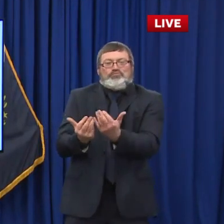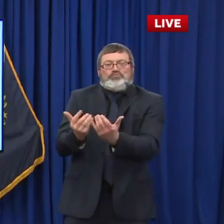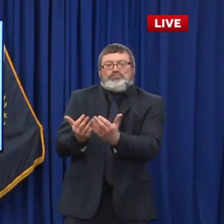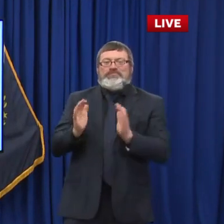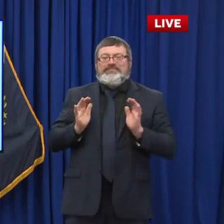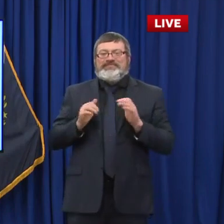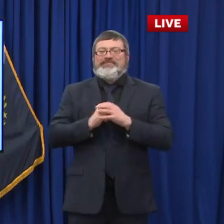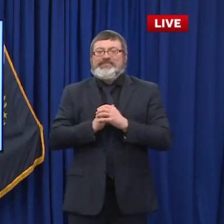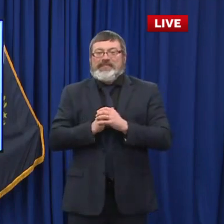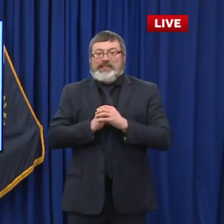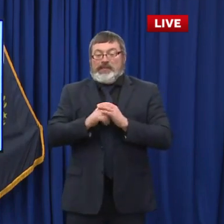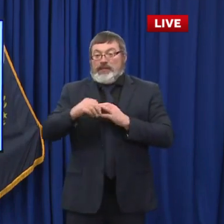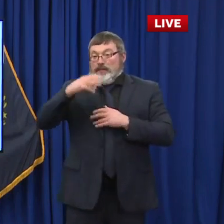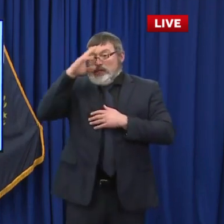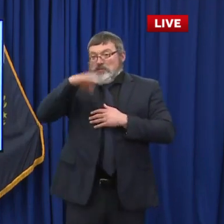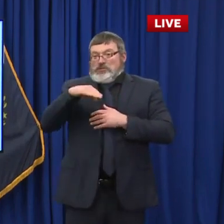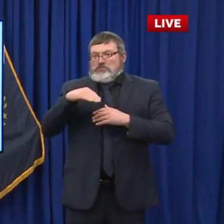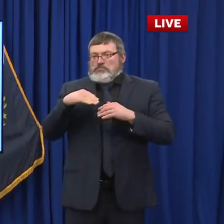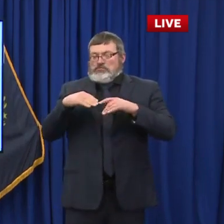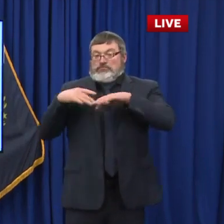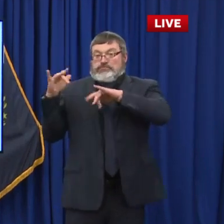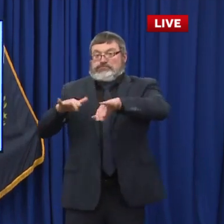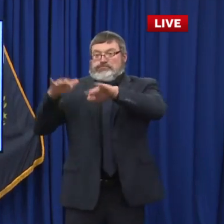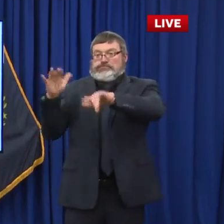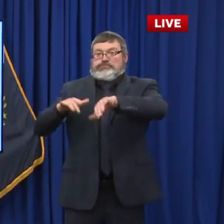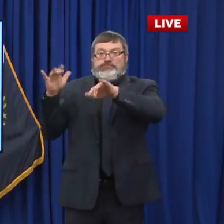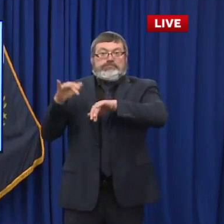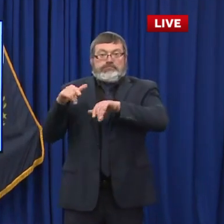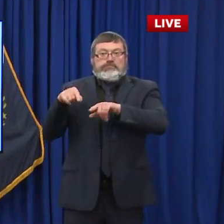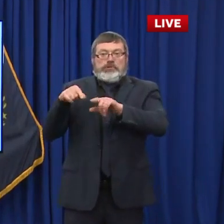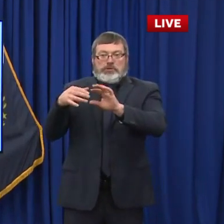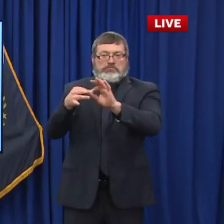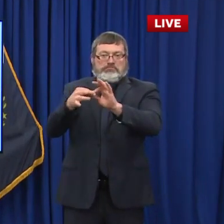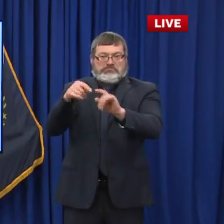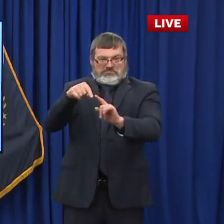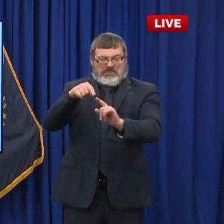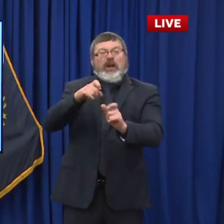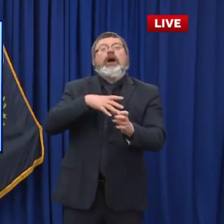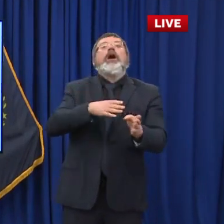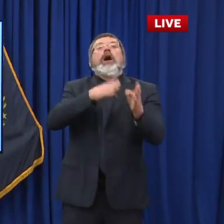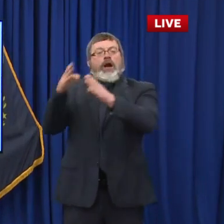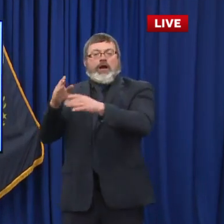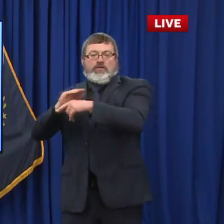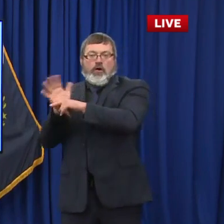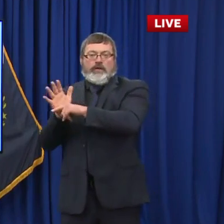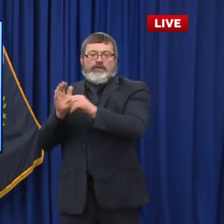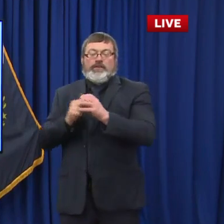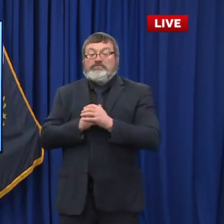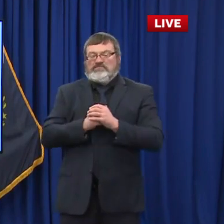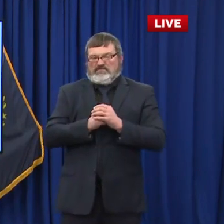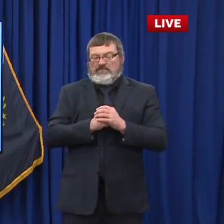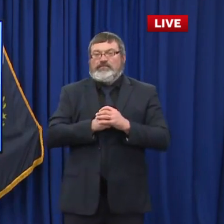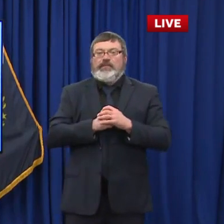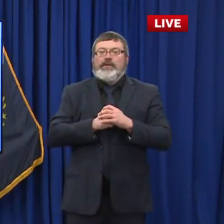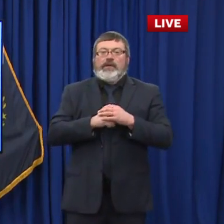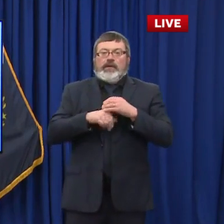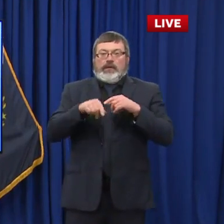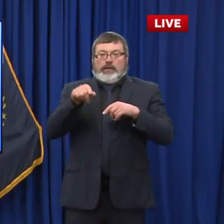HOPEFULLY MOST PEOPLE ARE AT HOME AND SAFE WITH A CUP OF HOT CHOCOLATE.